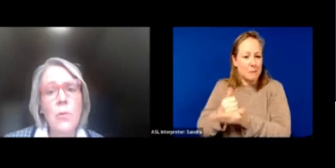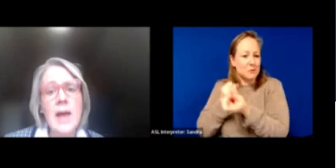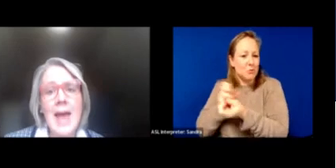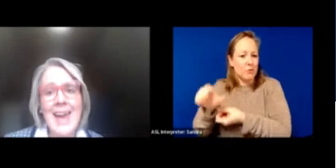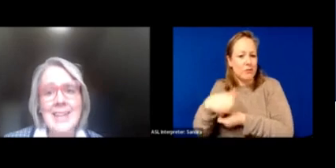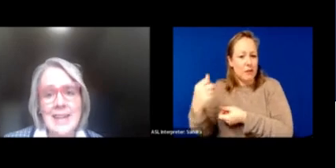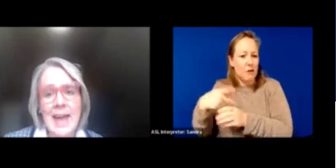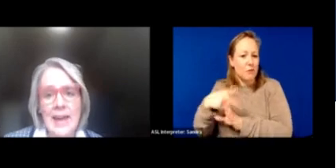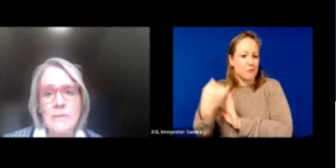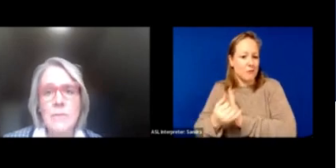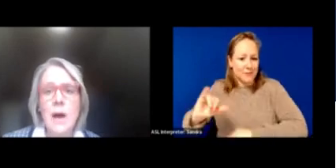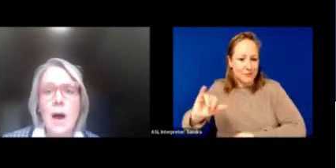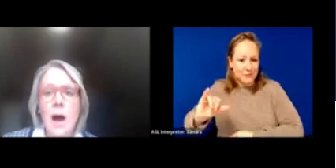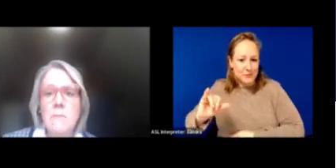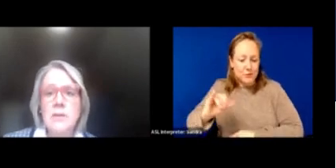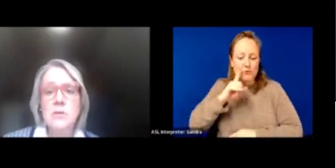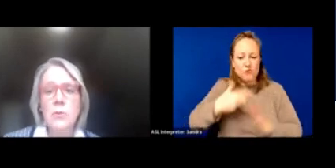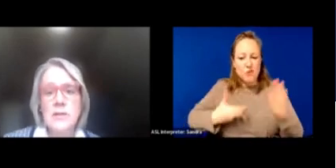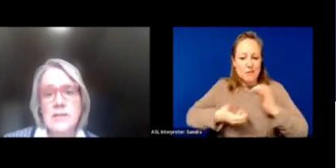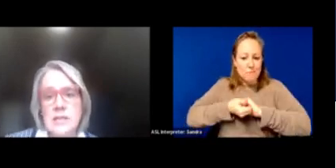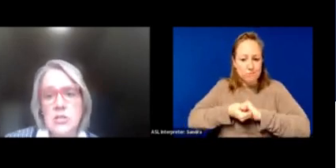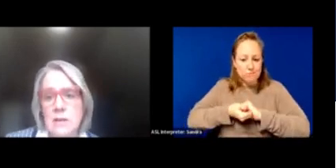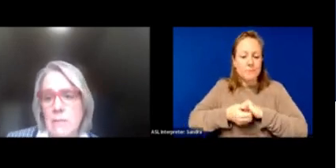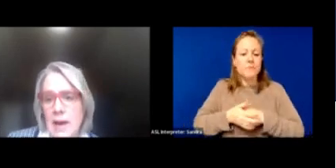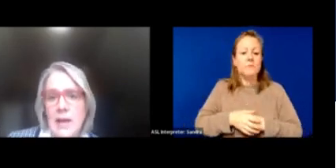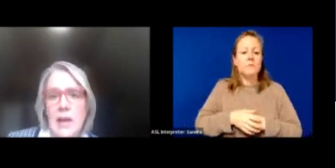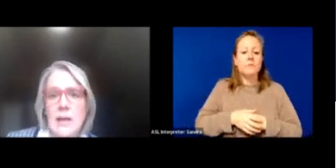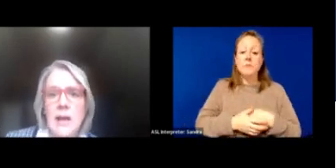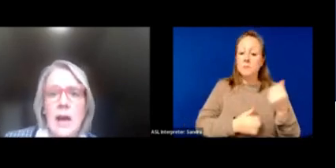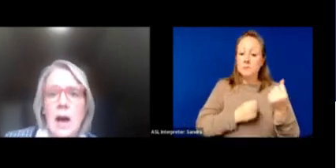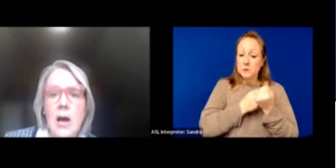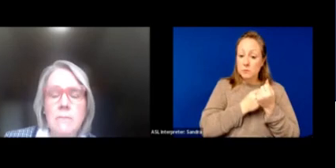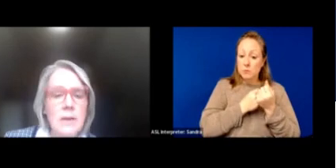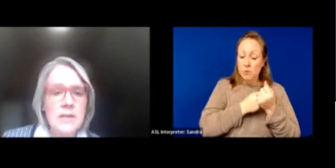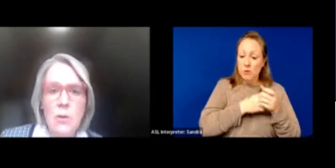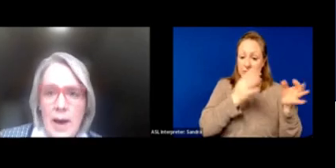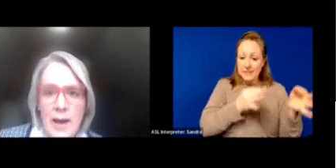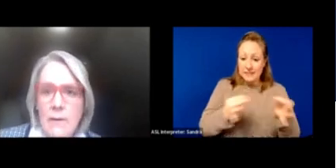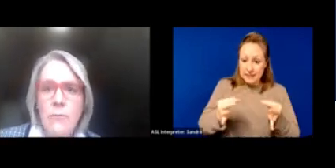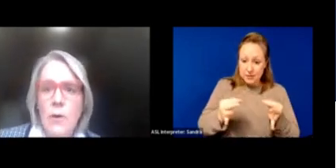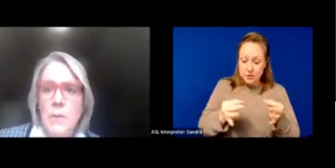went hand in hand. But supported decision making is a way for a